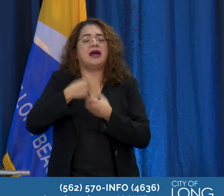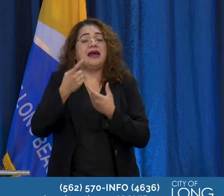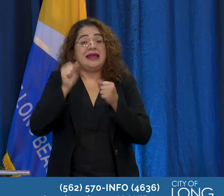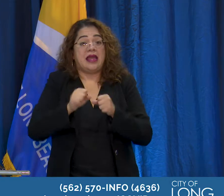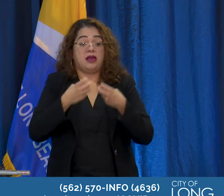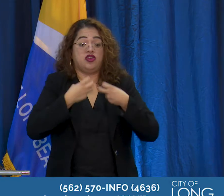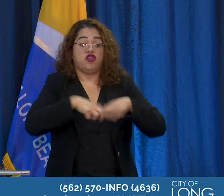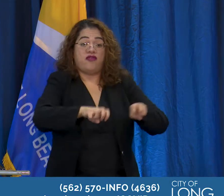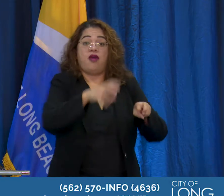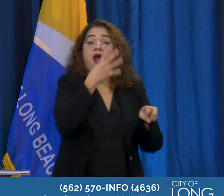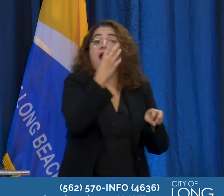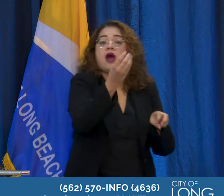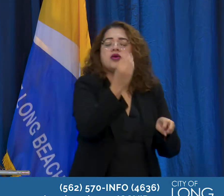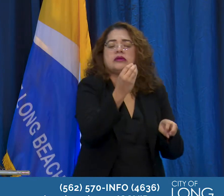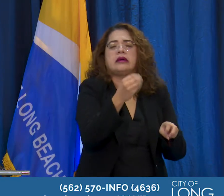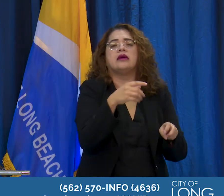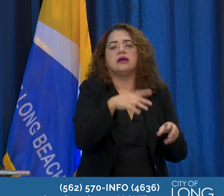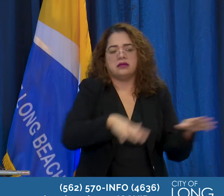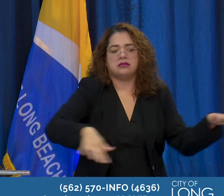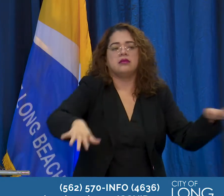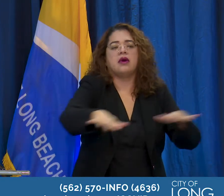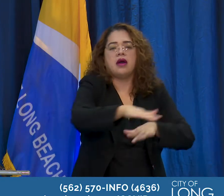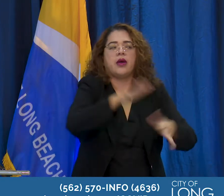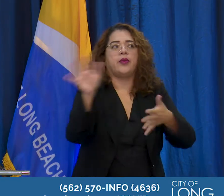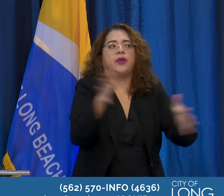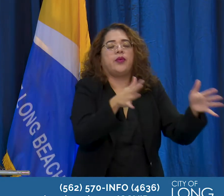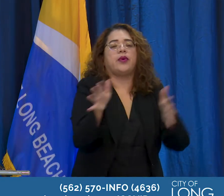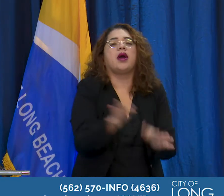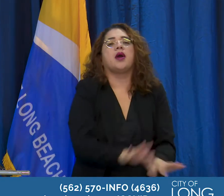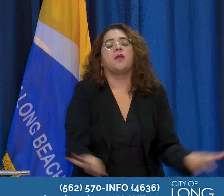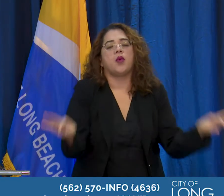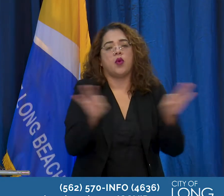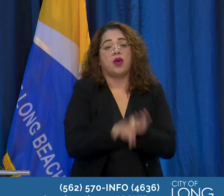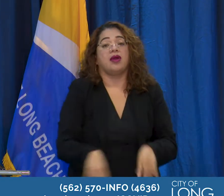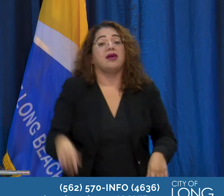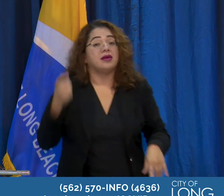Make sure you're still taking the other precautions such as physical distancing, wearing a face